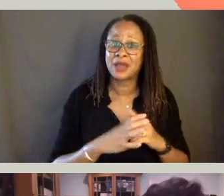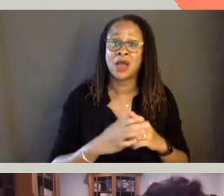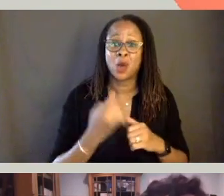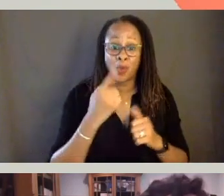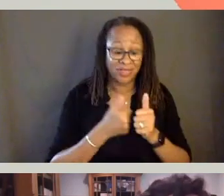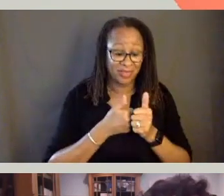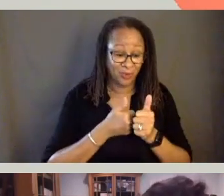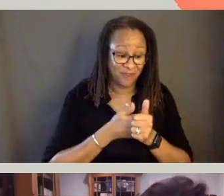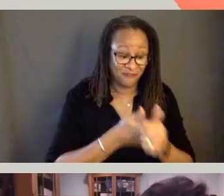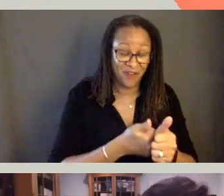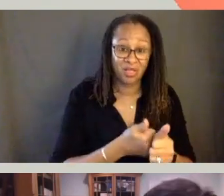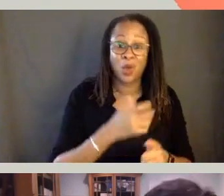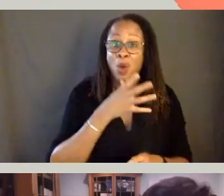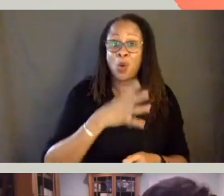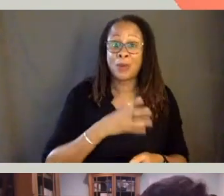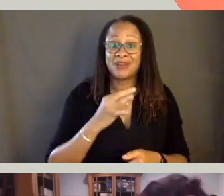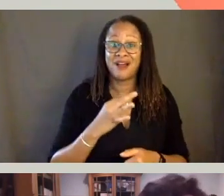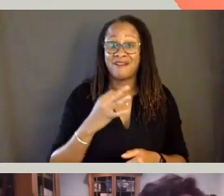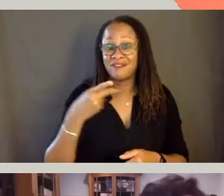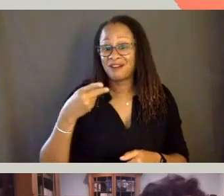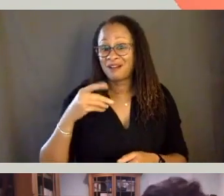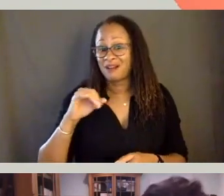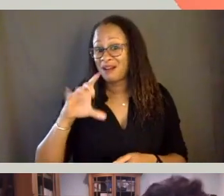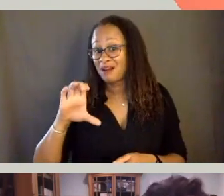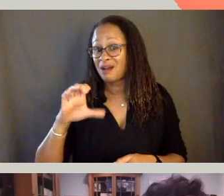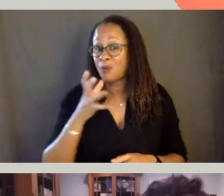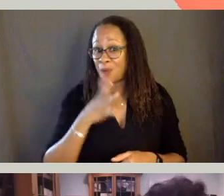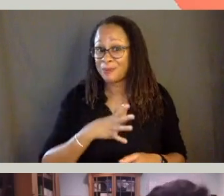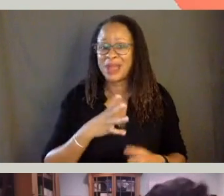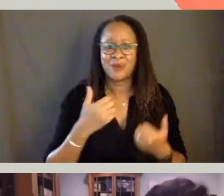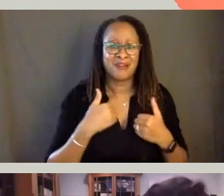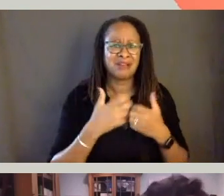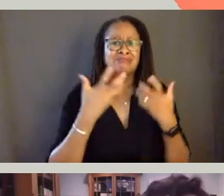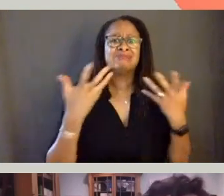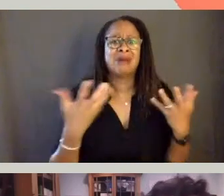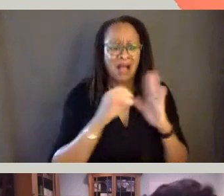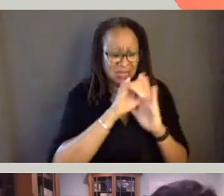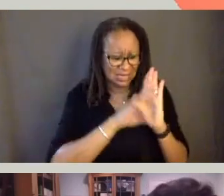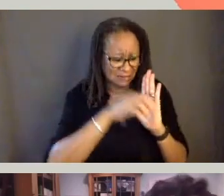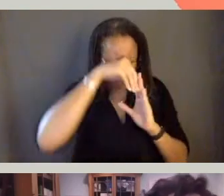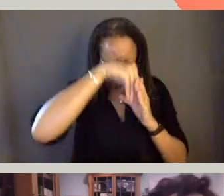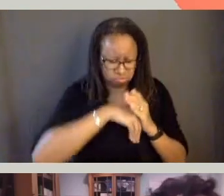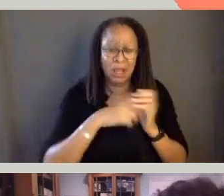is because they hold a ton of different identities at the same time in every moment,